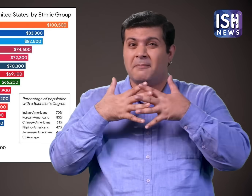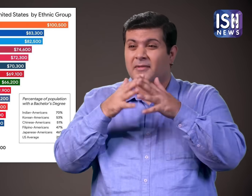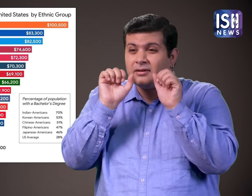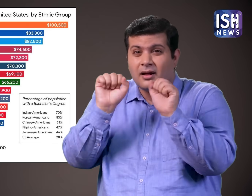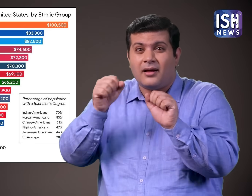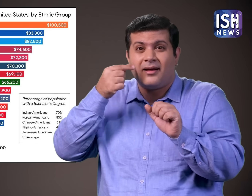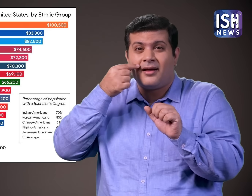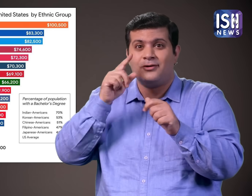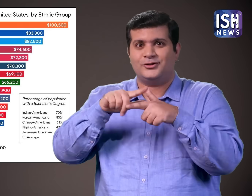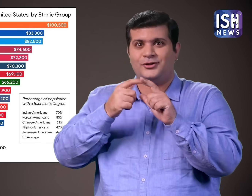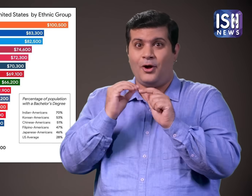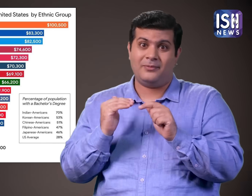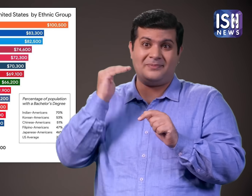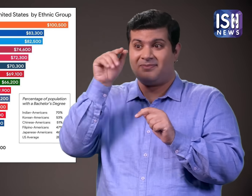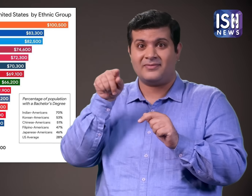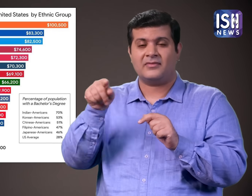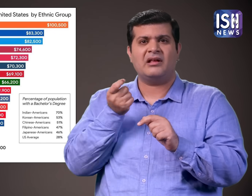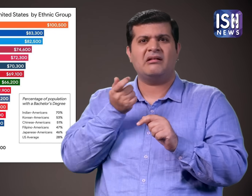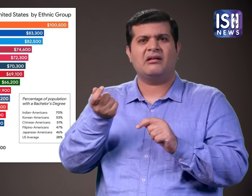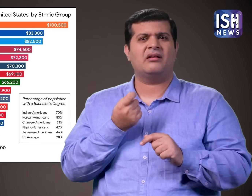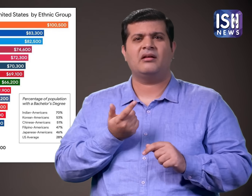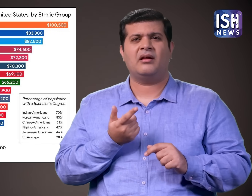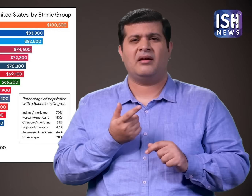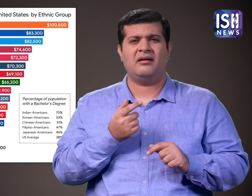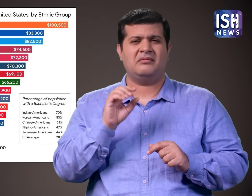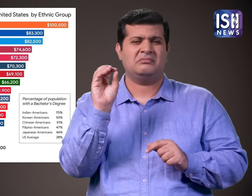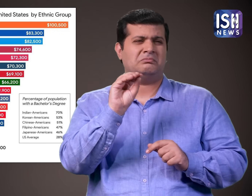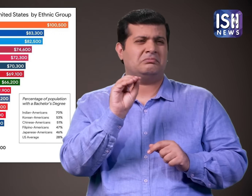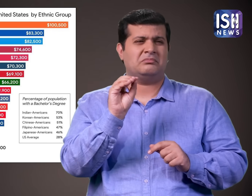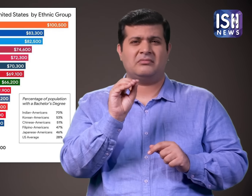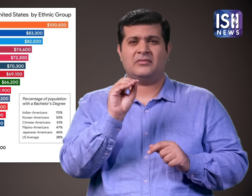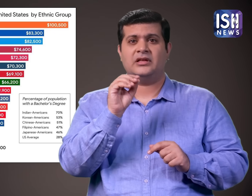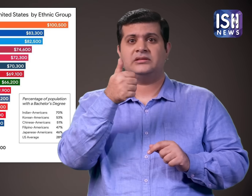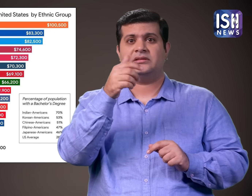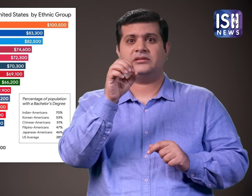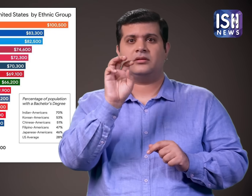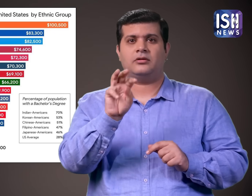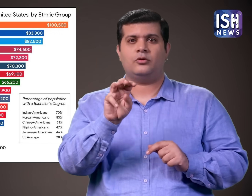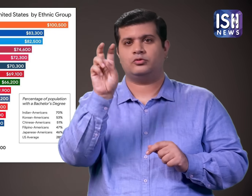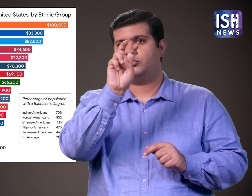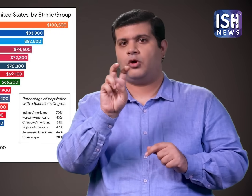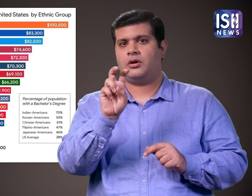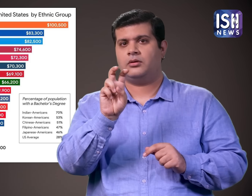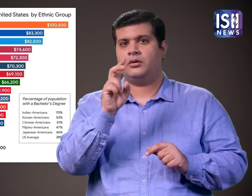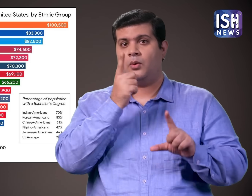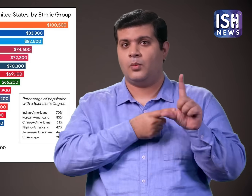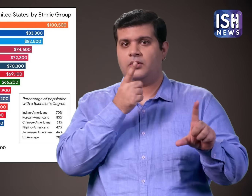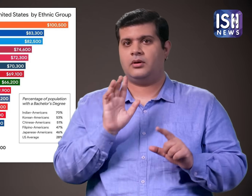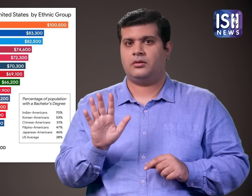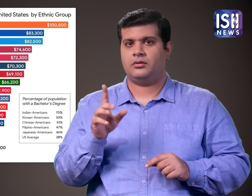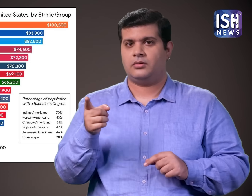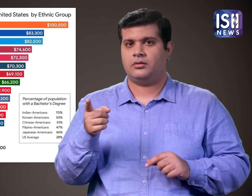On the other hand, the white Americans earn $59,900 per year on average.